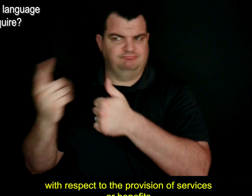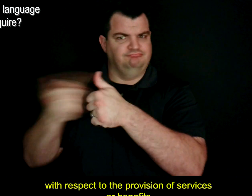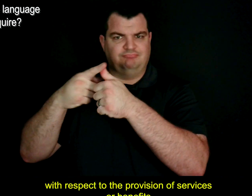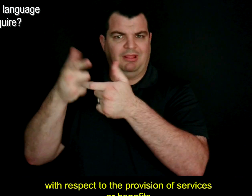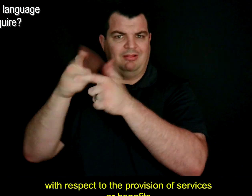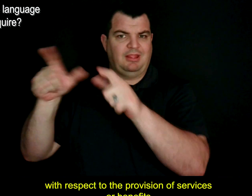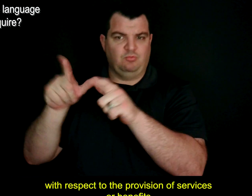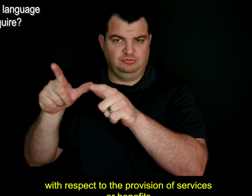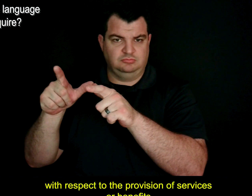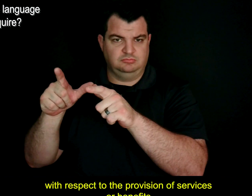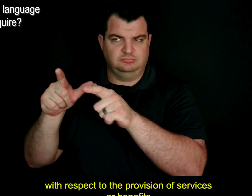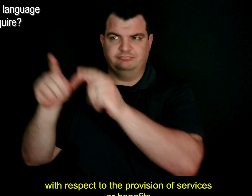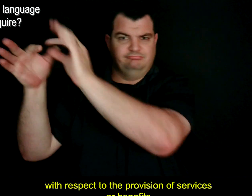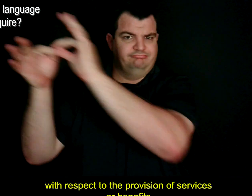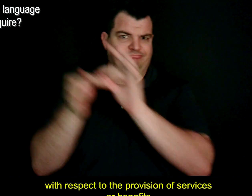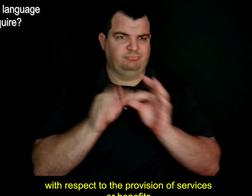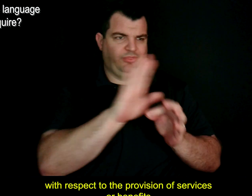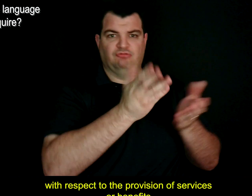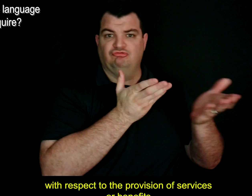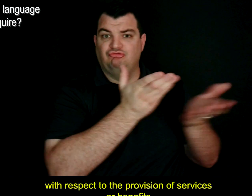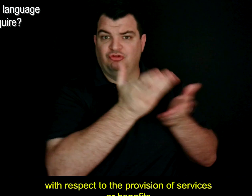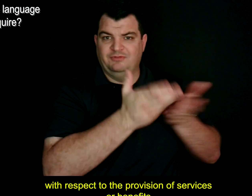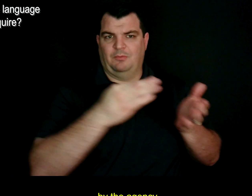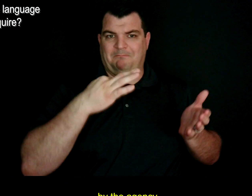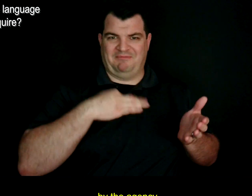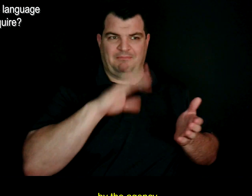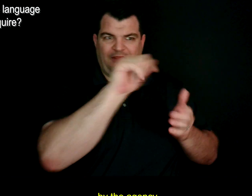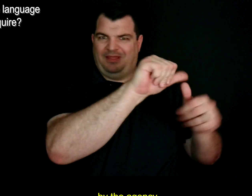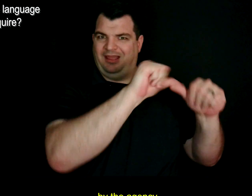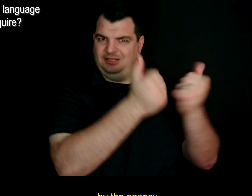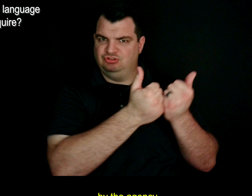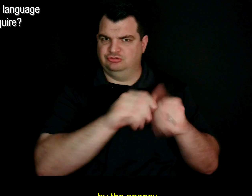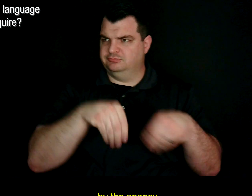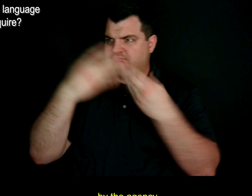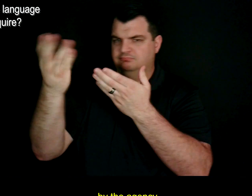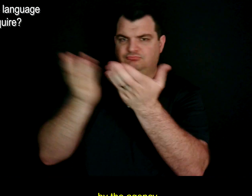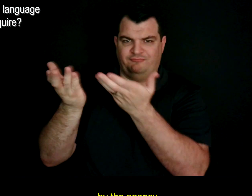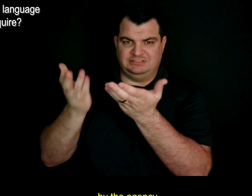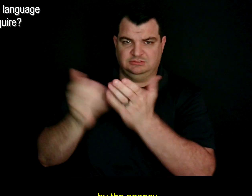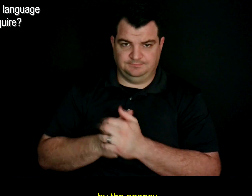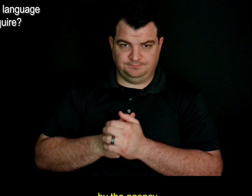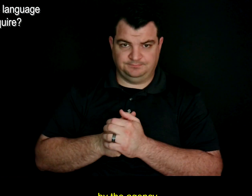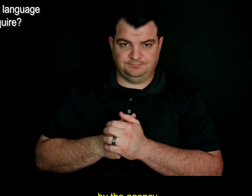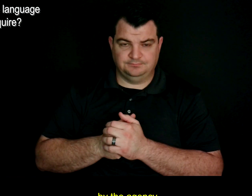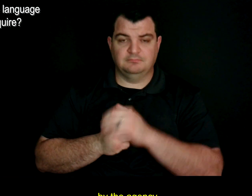with respect to the provision of services or benefits by the agency.